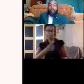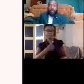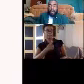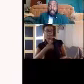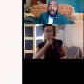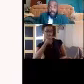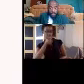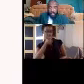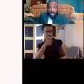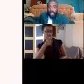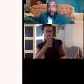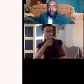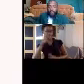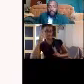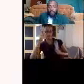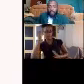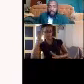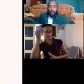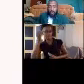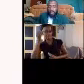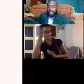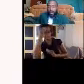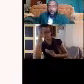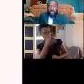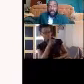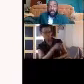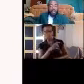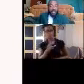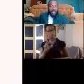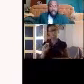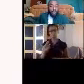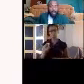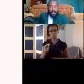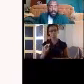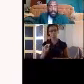with ideas of how they might be able to help you. It's not always so clear in the moment.